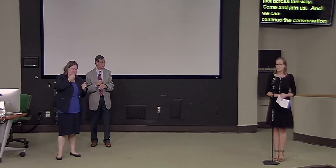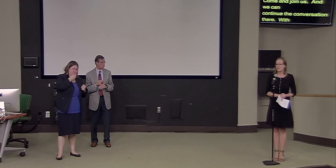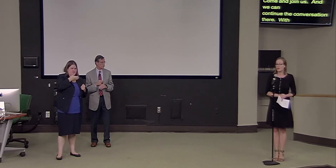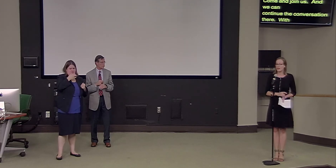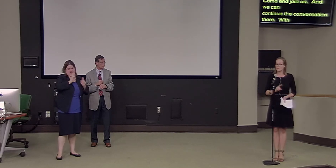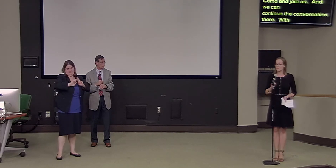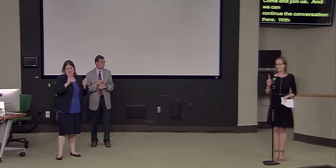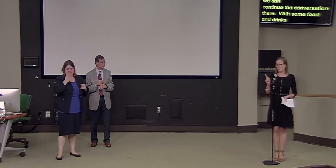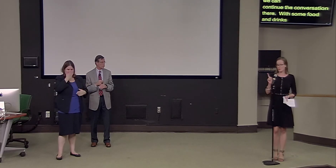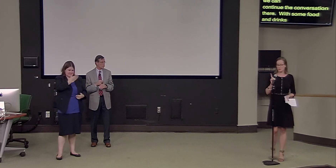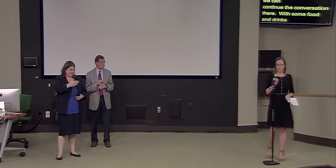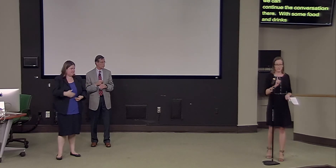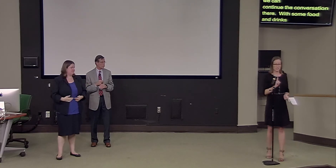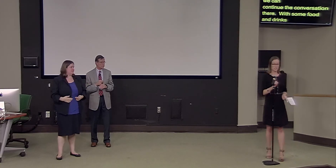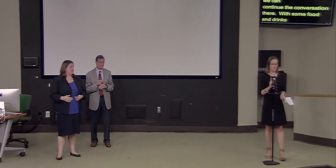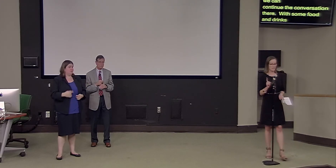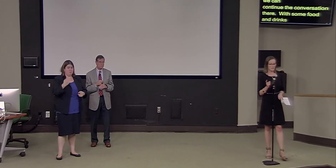So one more question here?